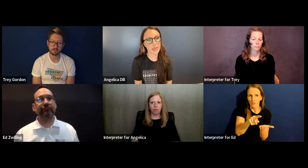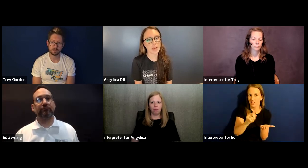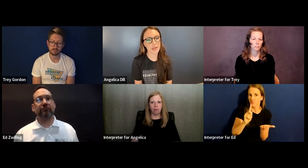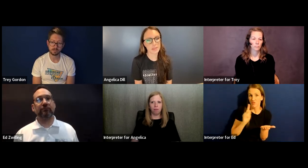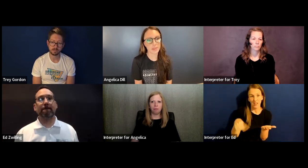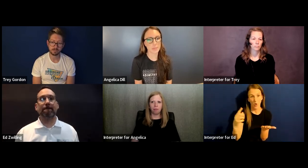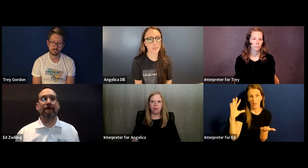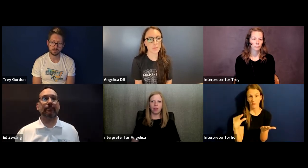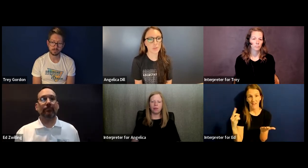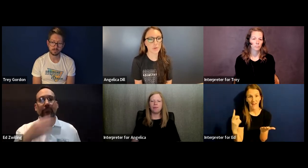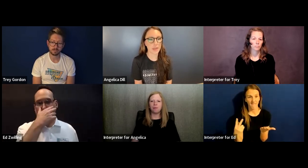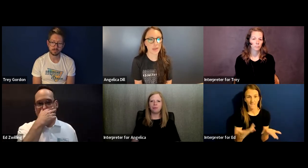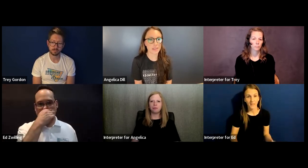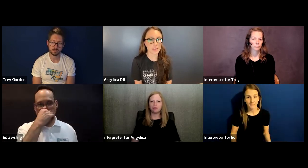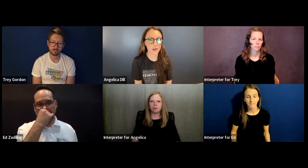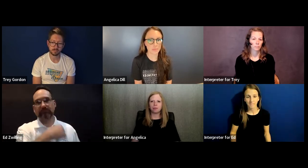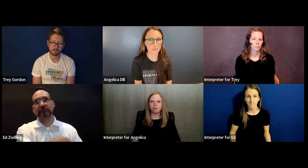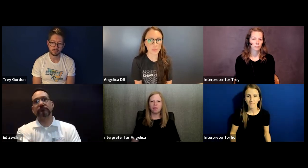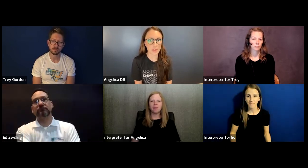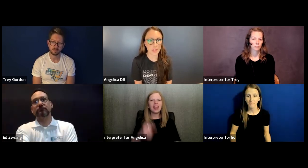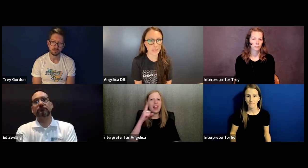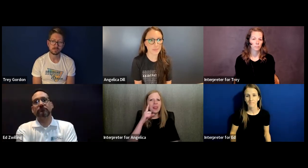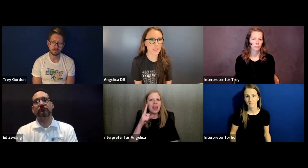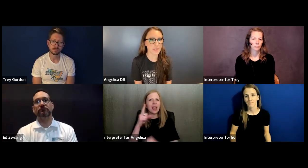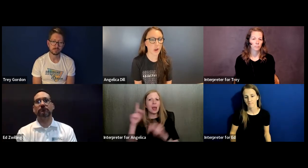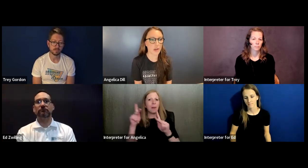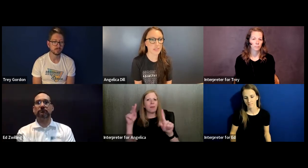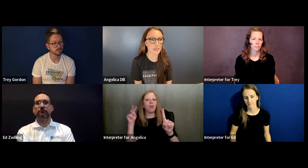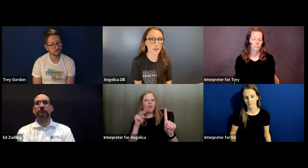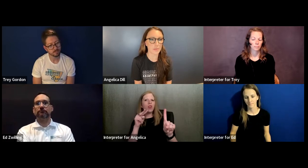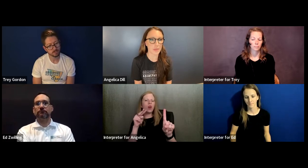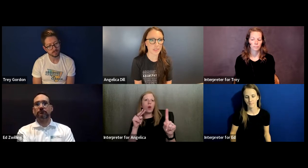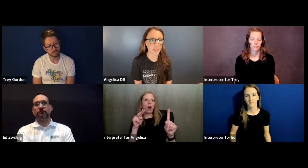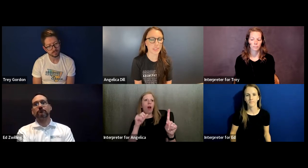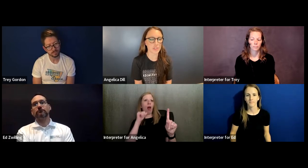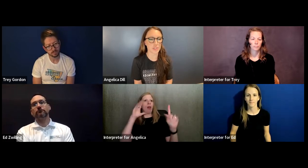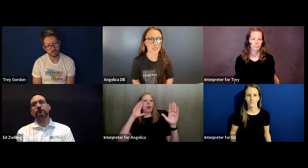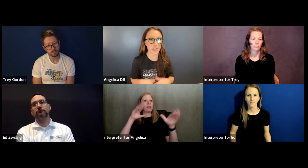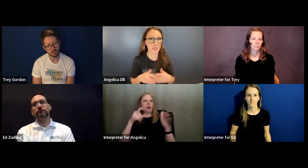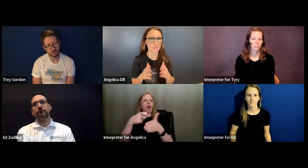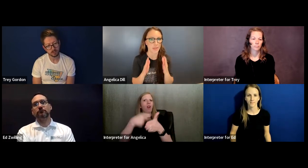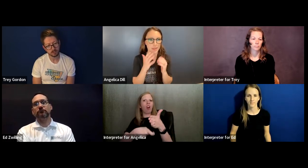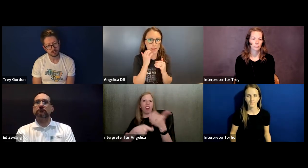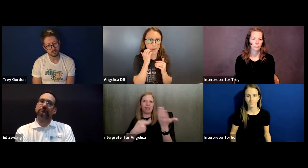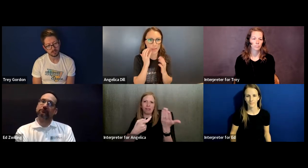yeah and i think that people view it as an unexpected cost um but it really is just a uh in